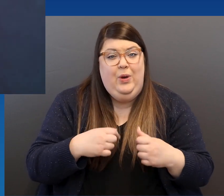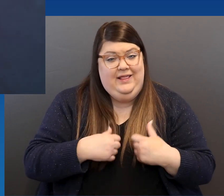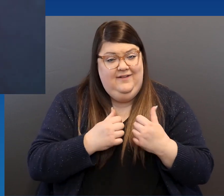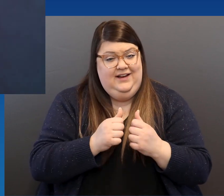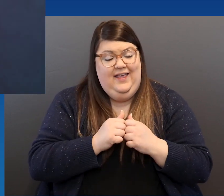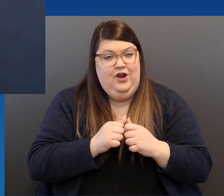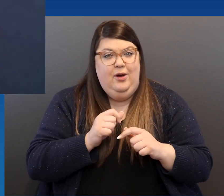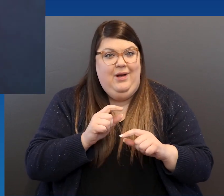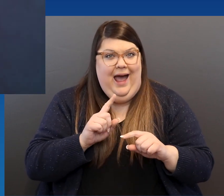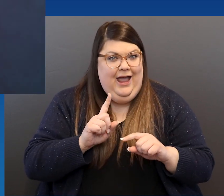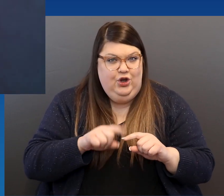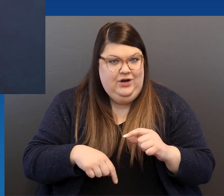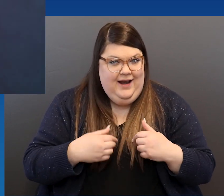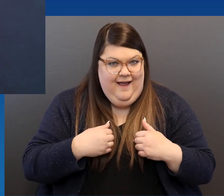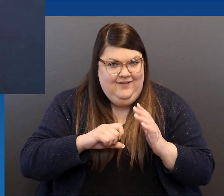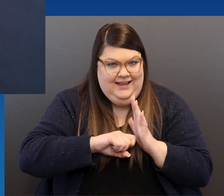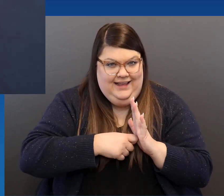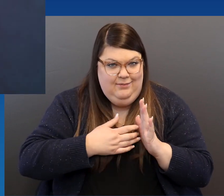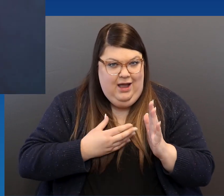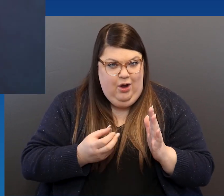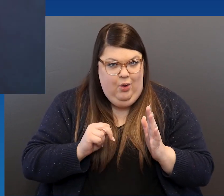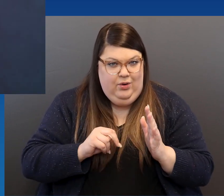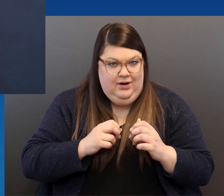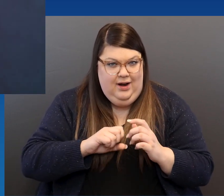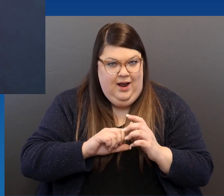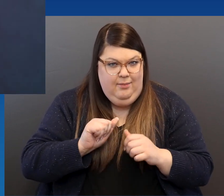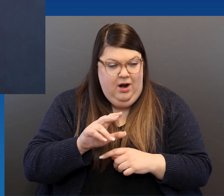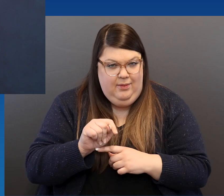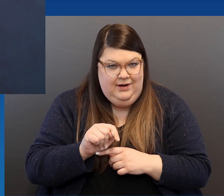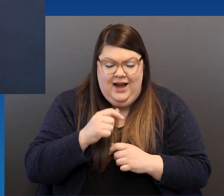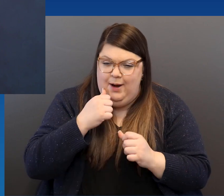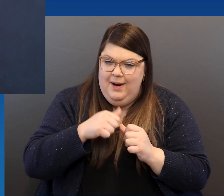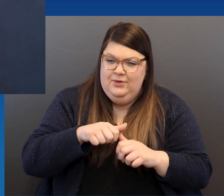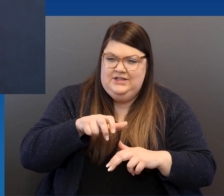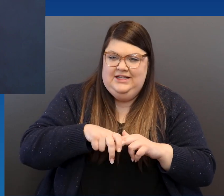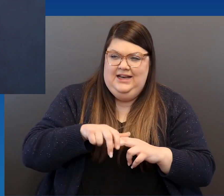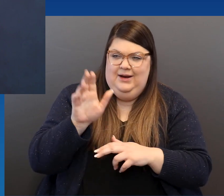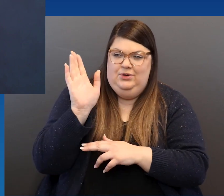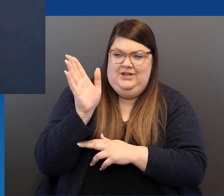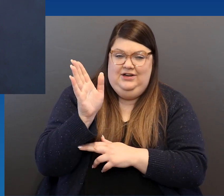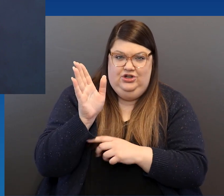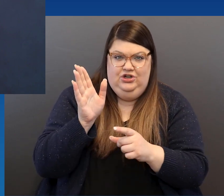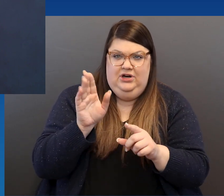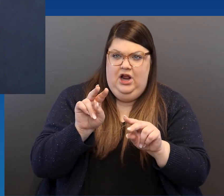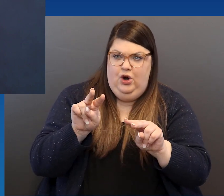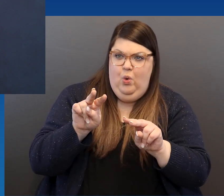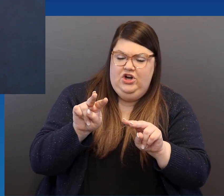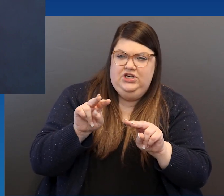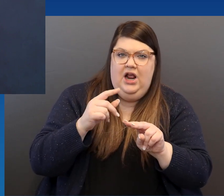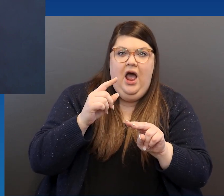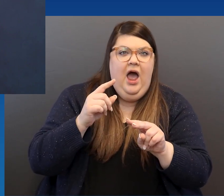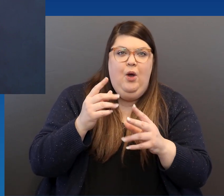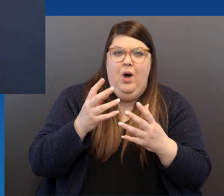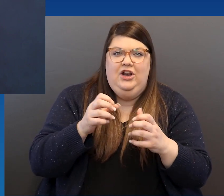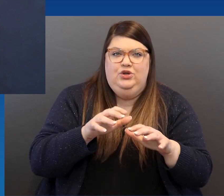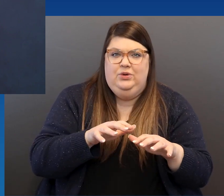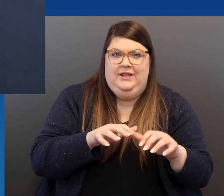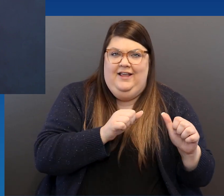I remember the workshop that I sat in and was watching her present and I actually almost had to get out and leave because I didn't want Bobbi to notice that I was getting